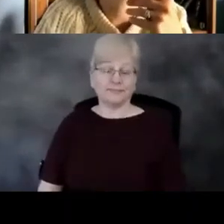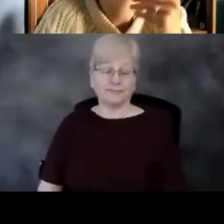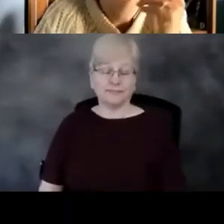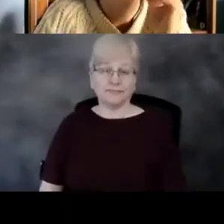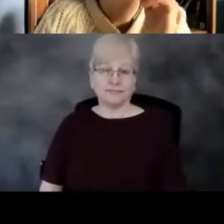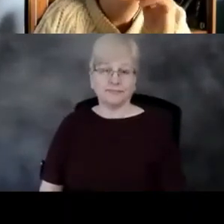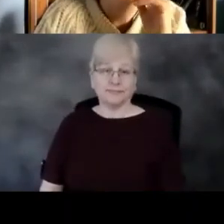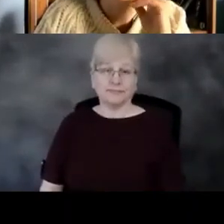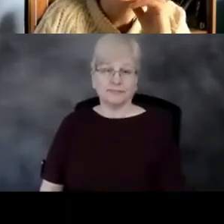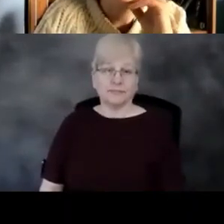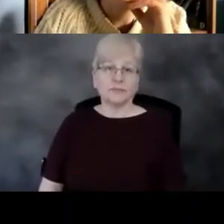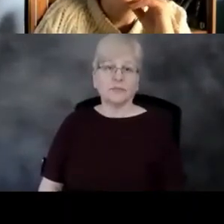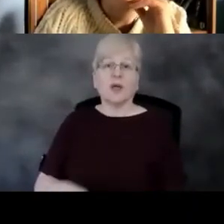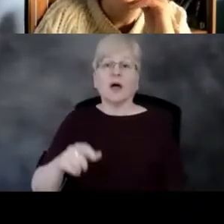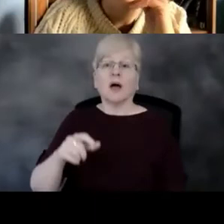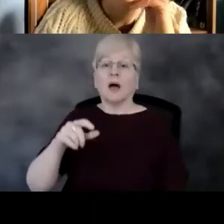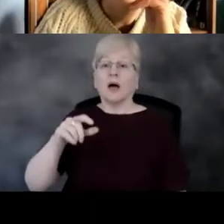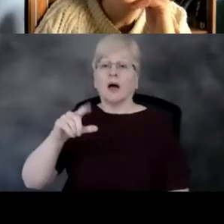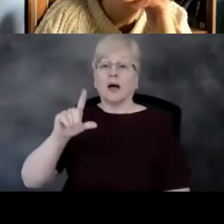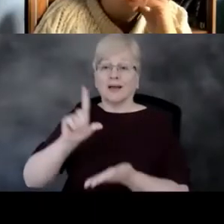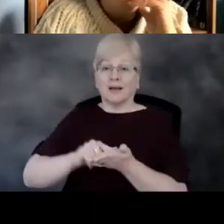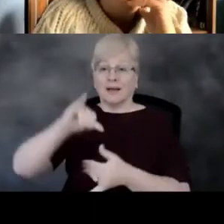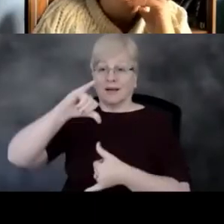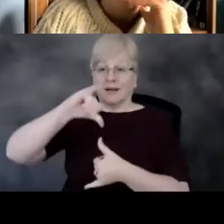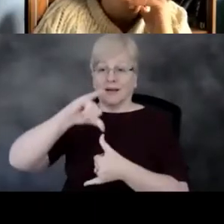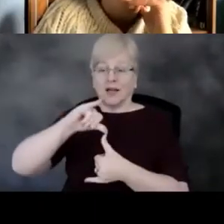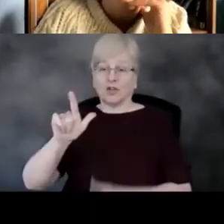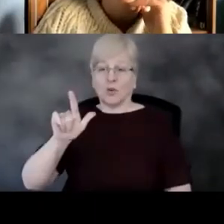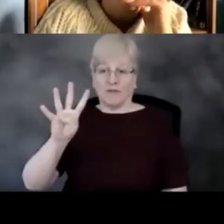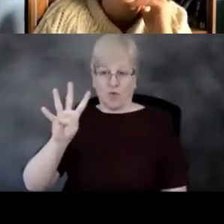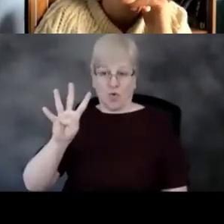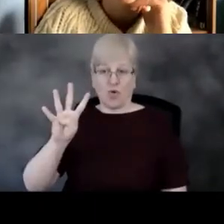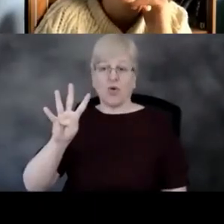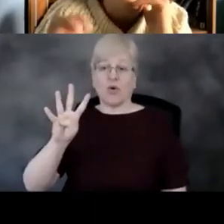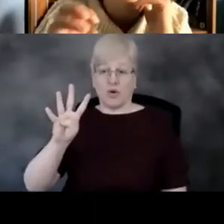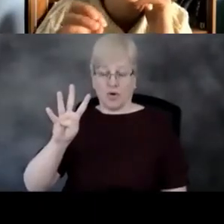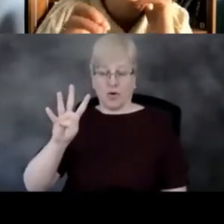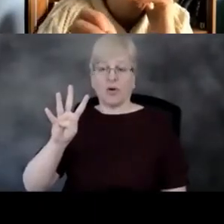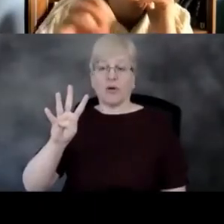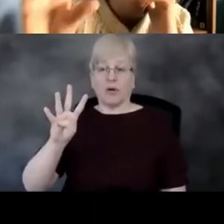big fonts, 17:33:28 24-point phones. Even though a screen